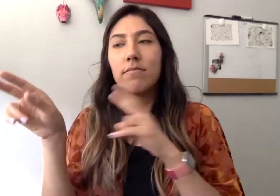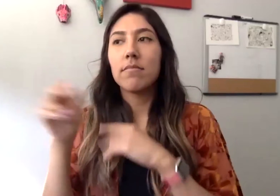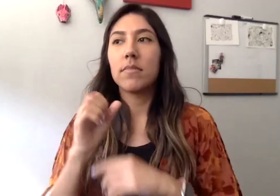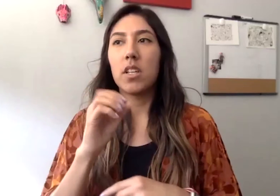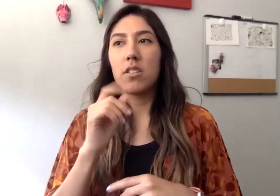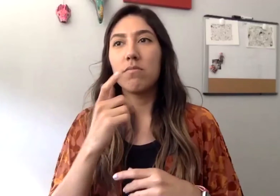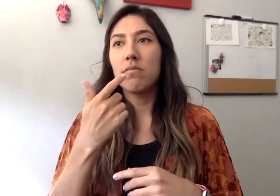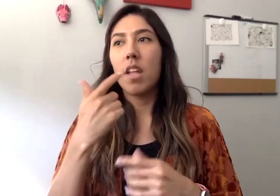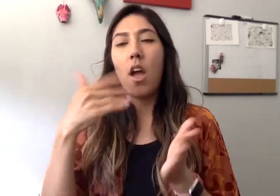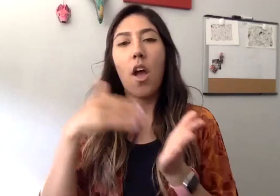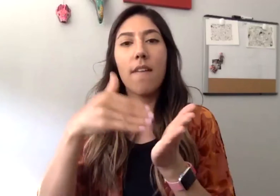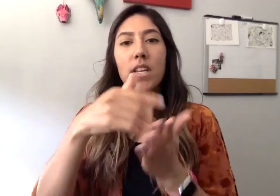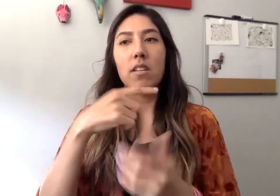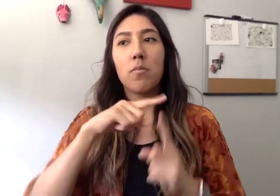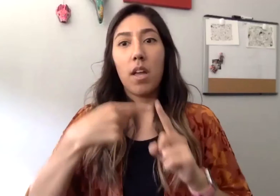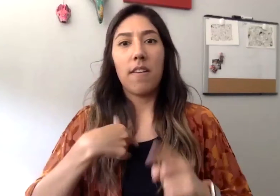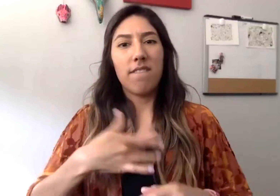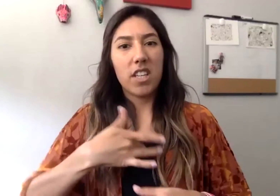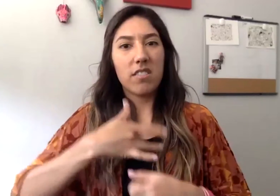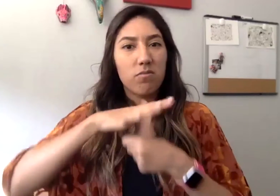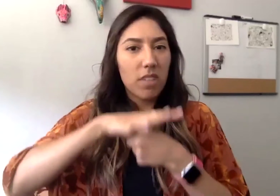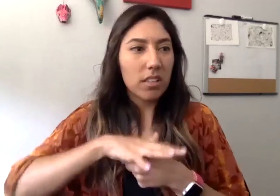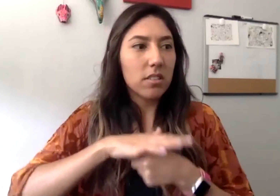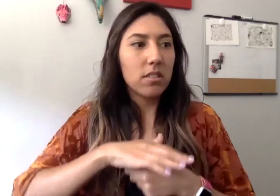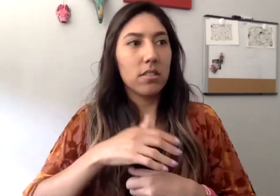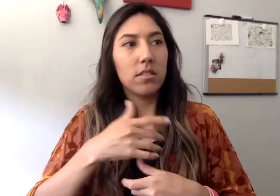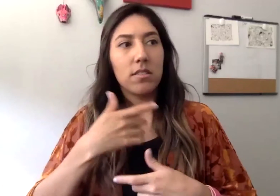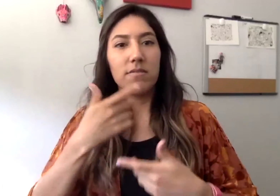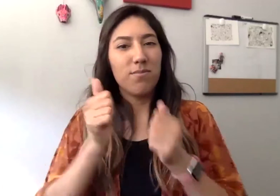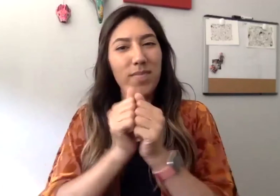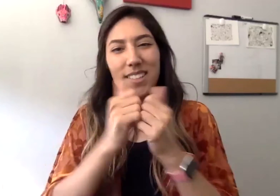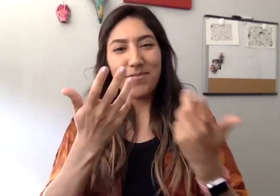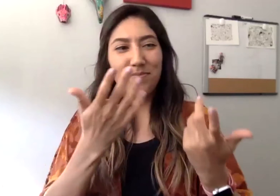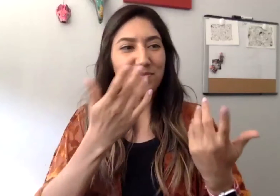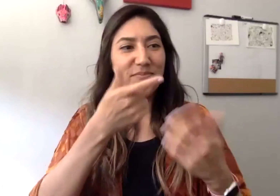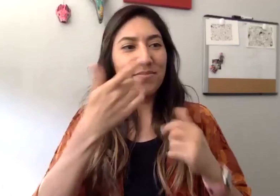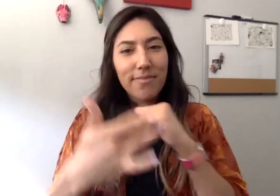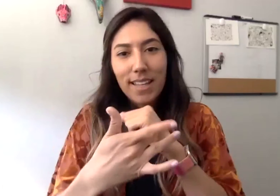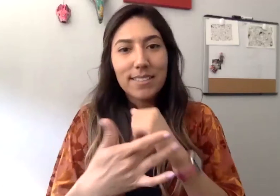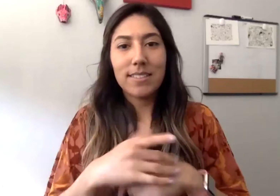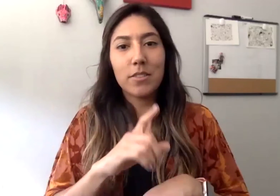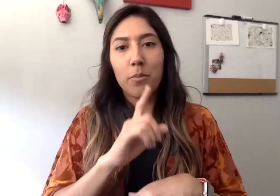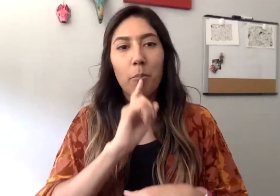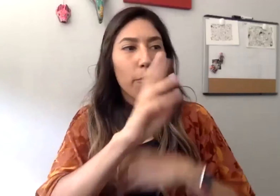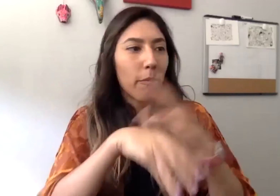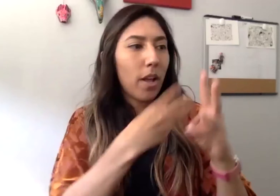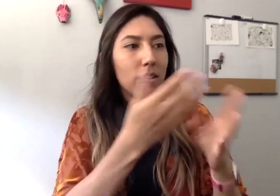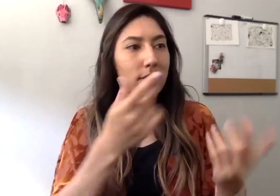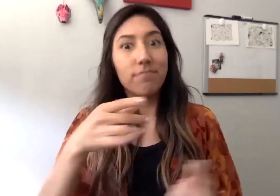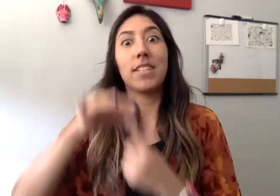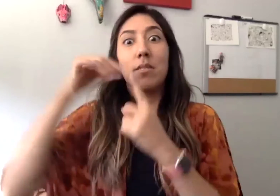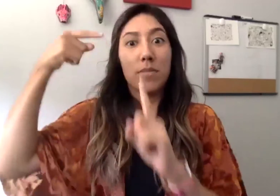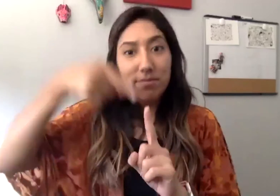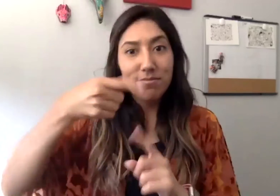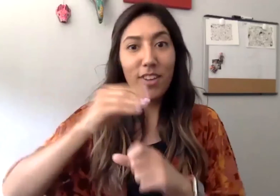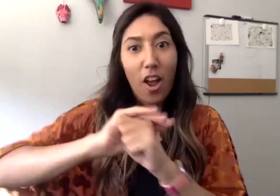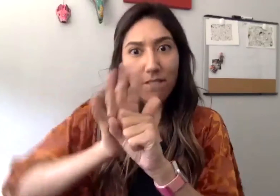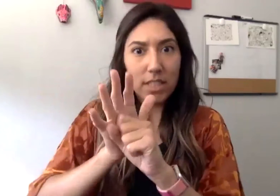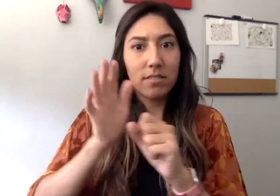amazing to see. I find it especially helpful when I'm stressed or feeling overwhelmed and even now in